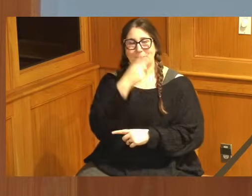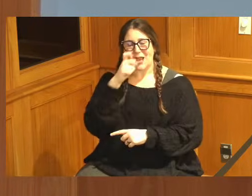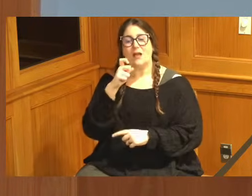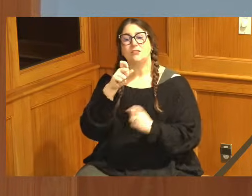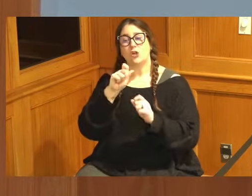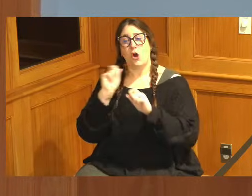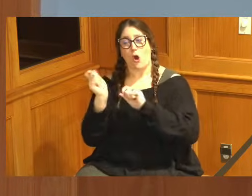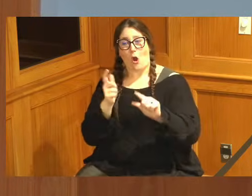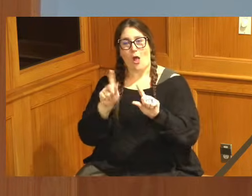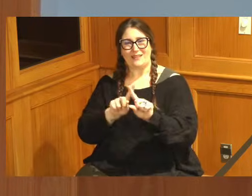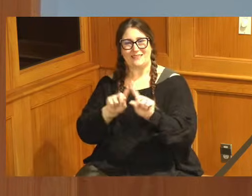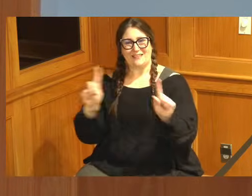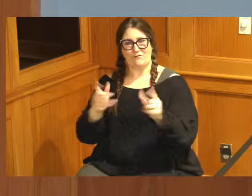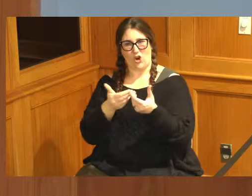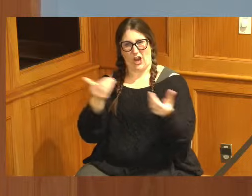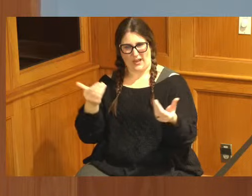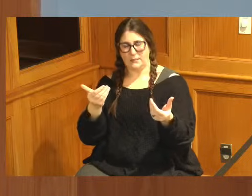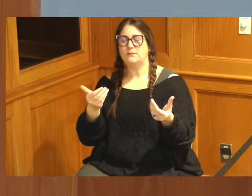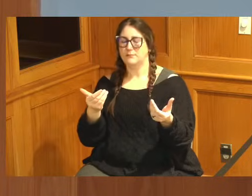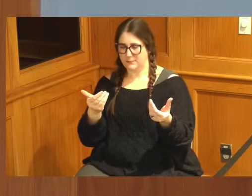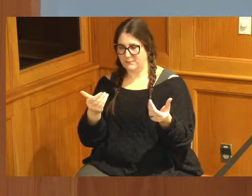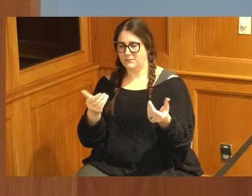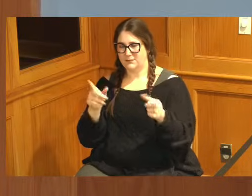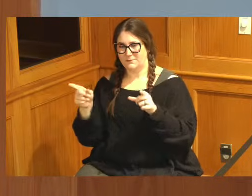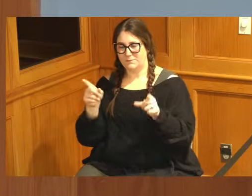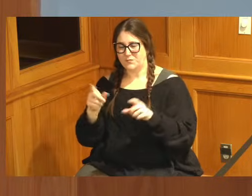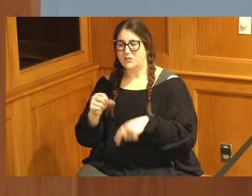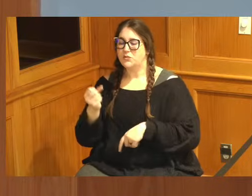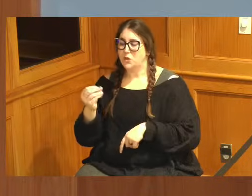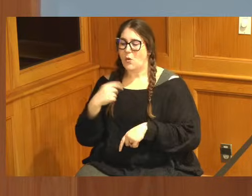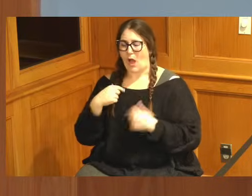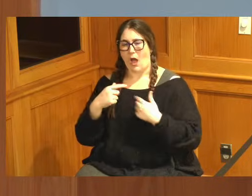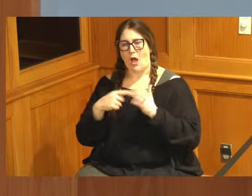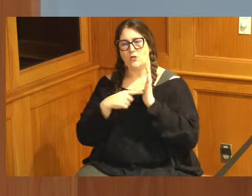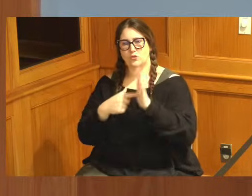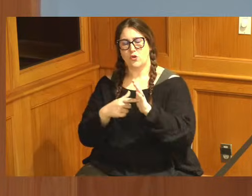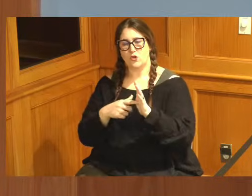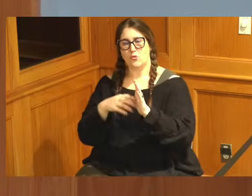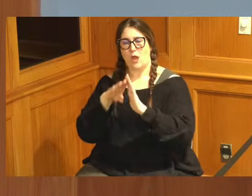see a downward trend for influenza right now. But that does not mean that influenza is gone for the